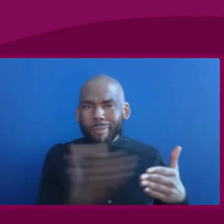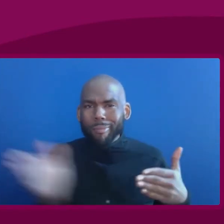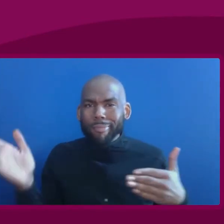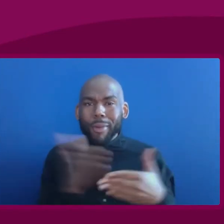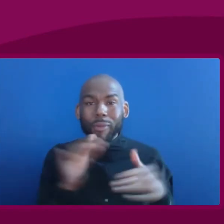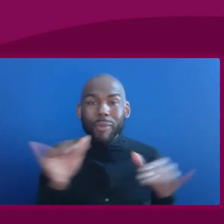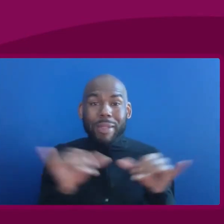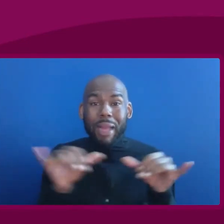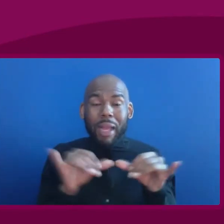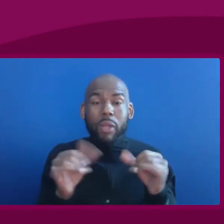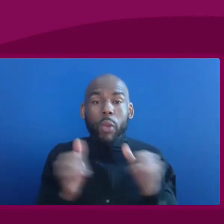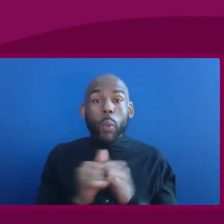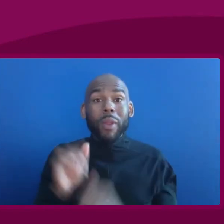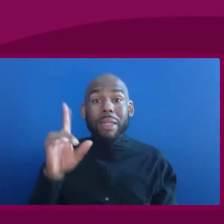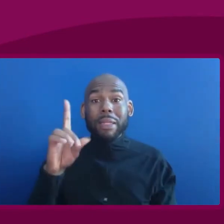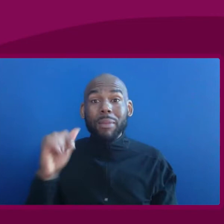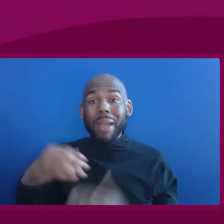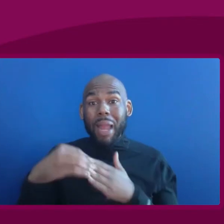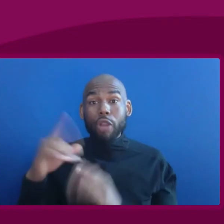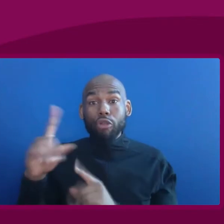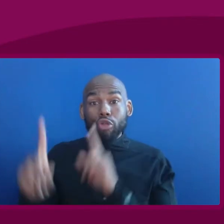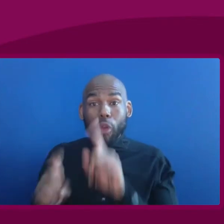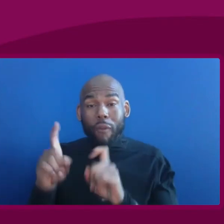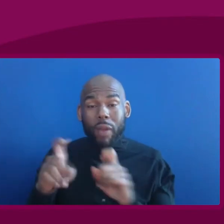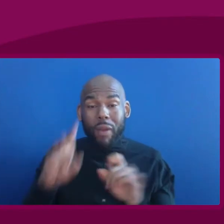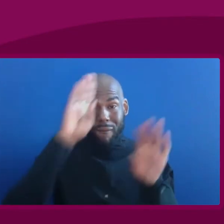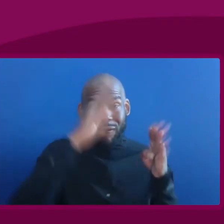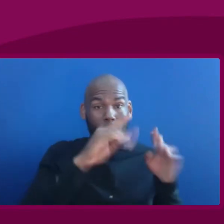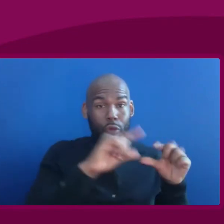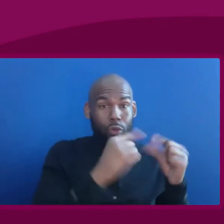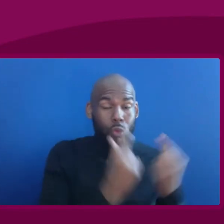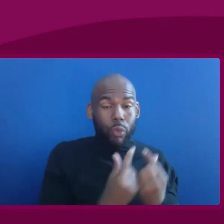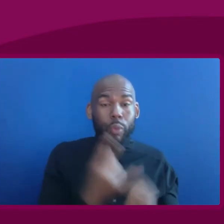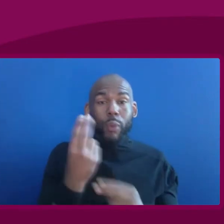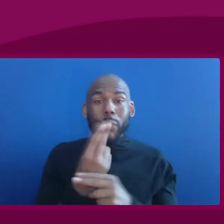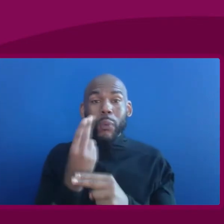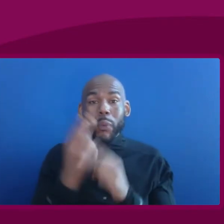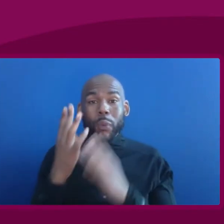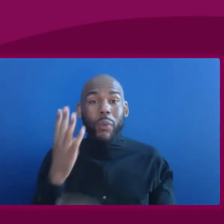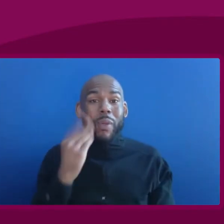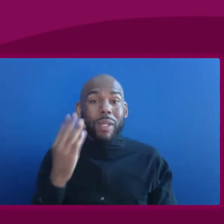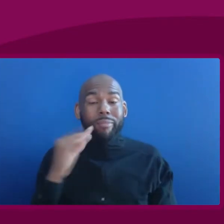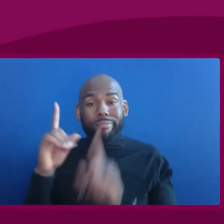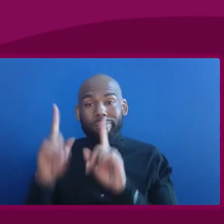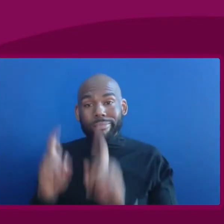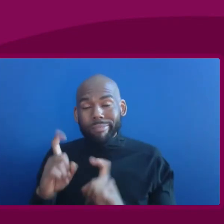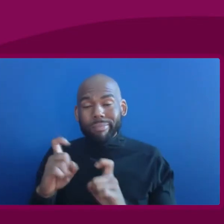disability-led surveys and focus groups, user experience testing, climate assessments and